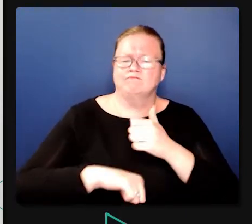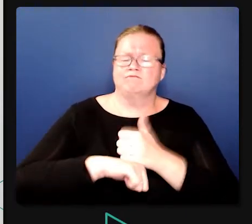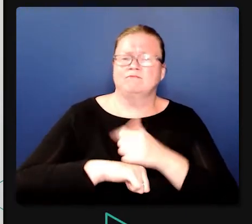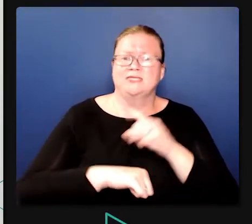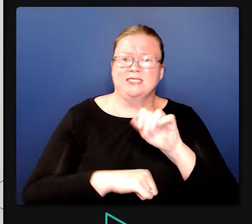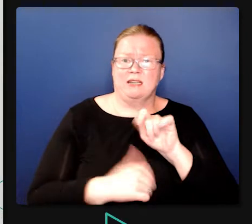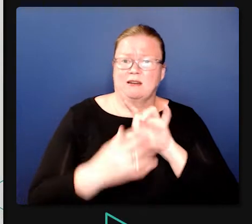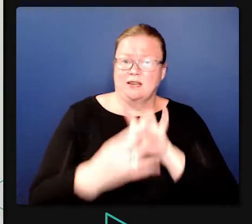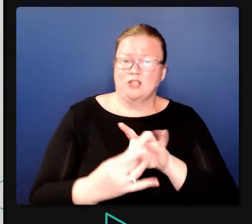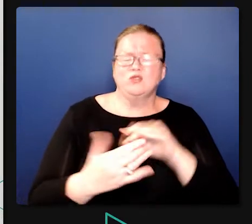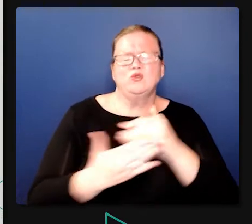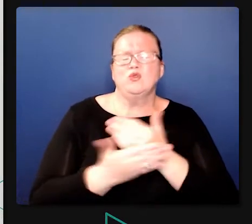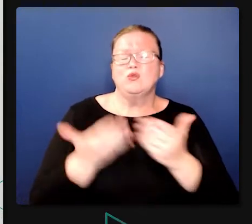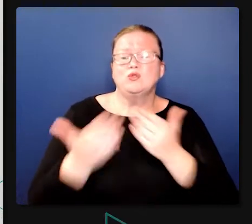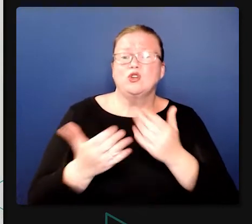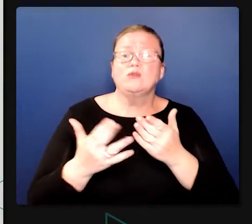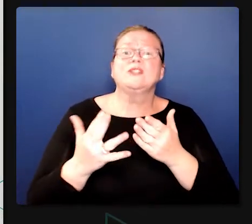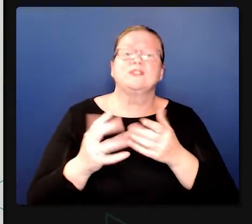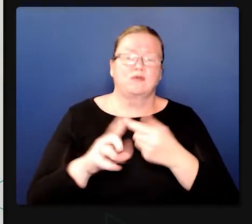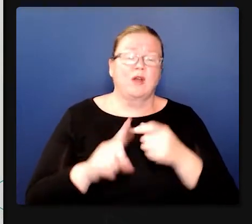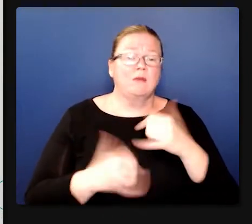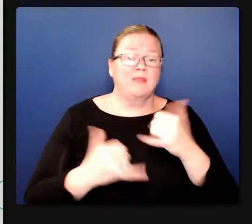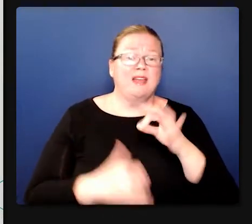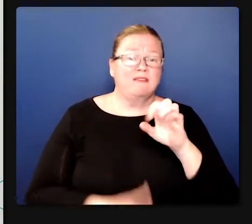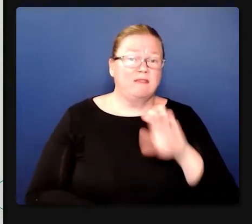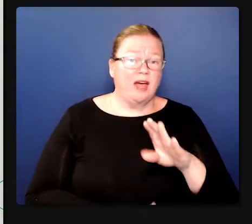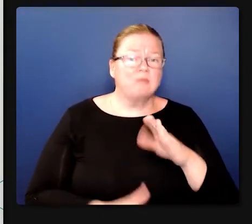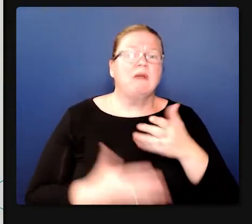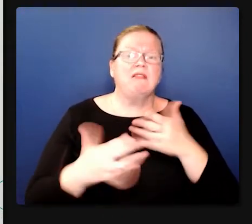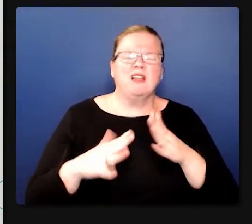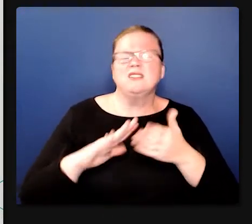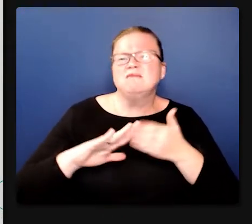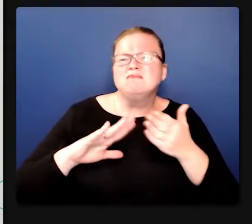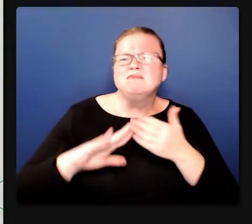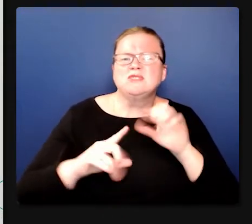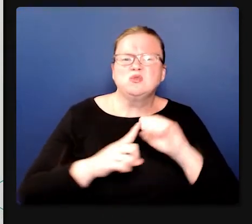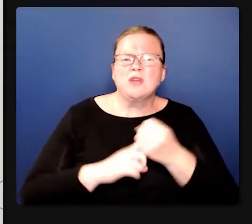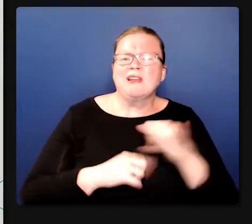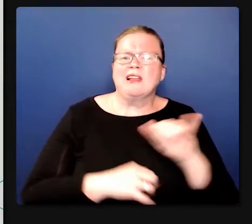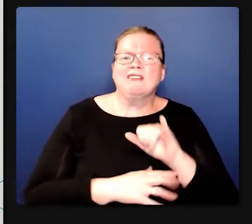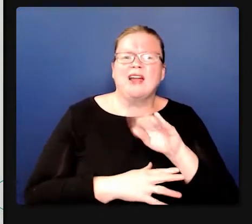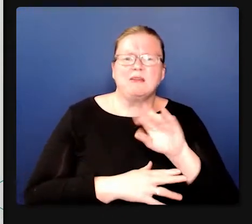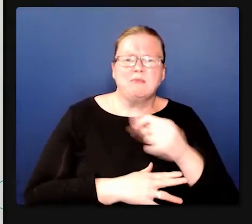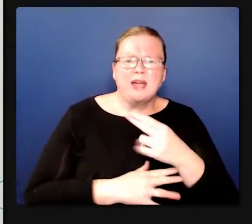a new service offering from PlayFab that let you power scenarios like batch processing and ad-hoc querying.